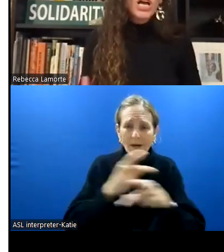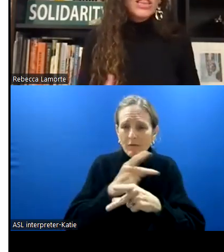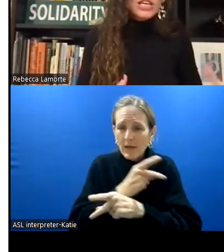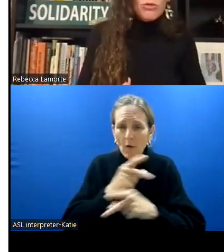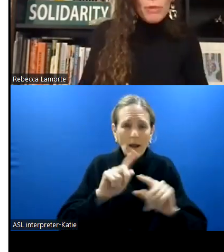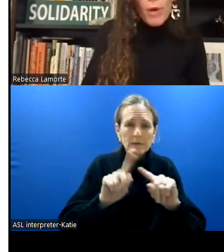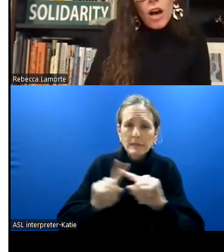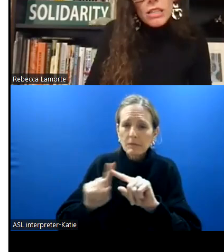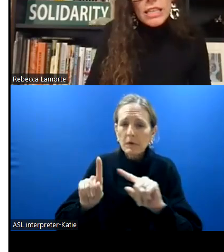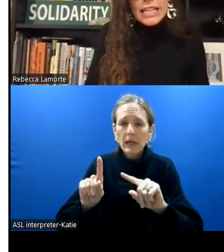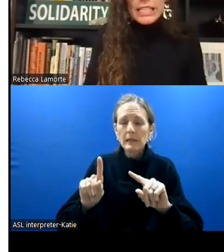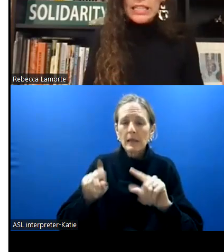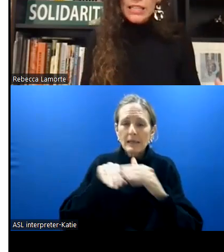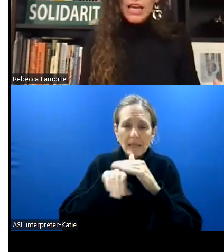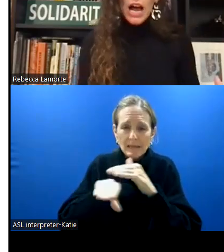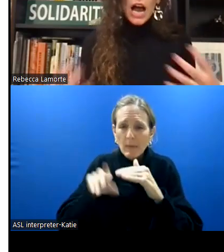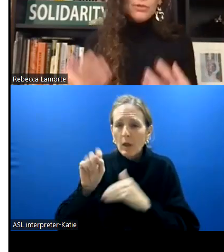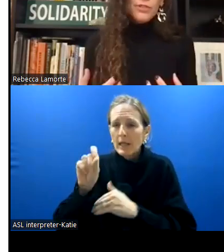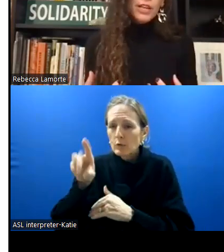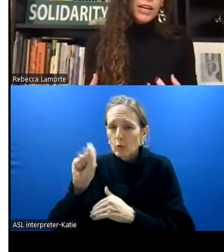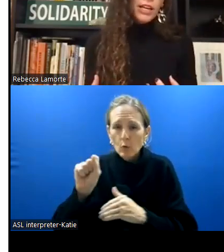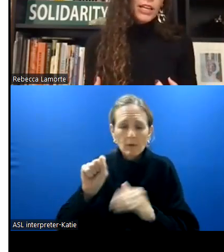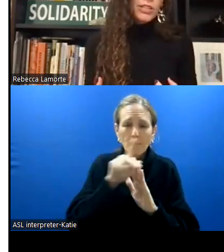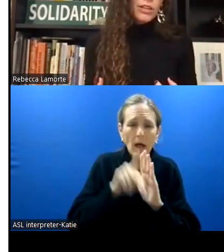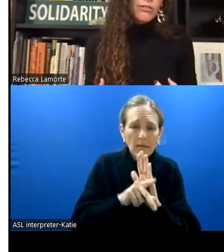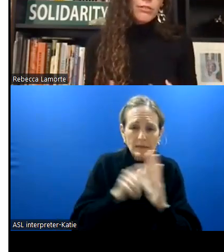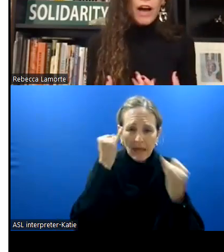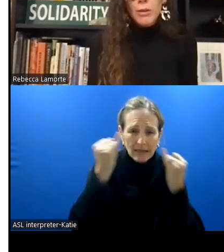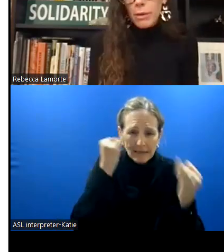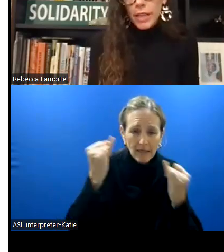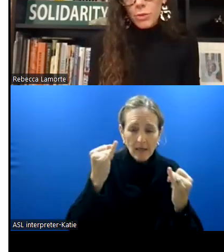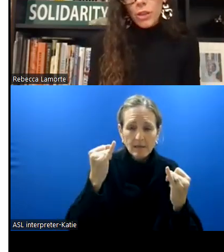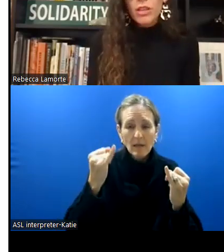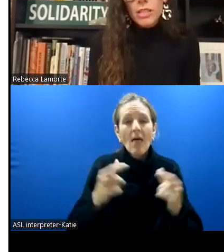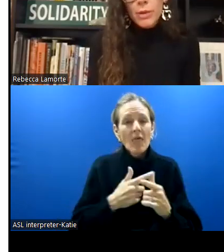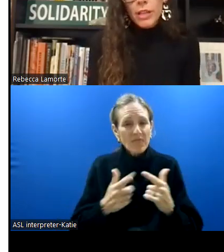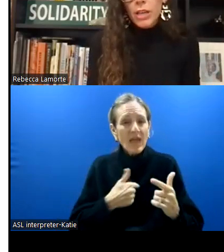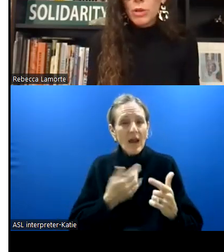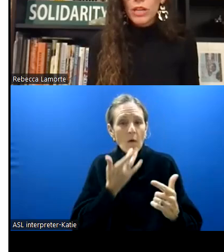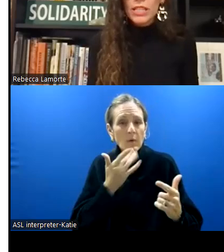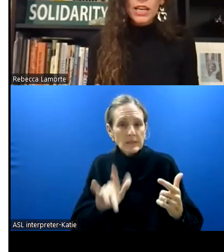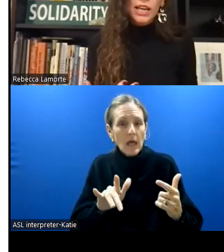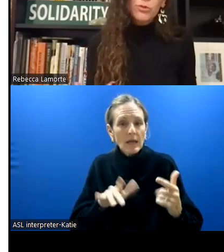or thinking through my policy ideas. And I was very lucky to find my place within the disability community to connect